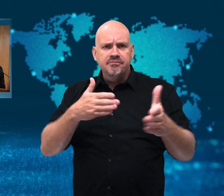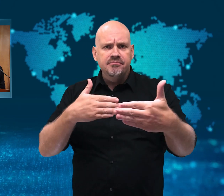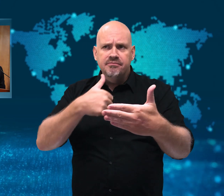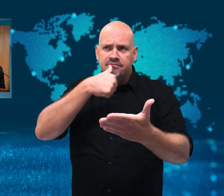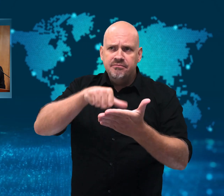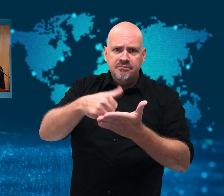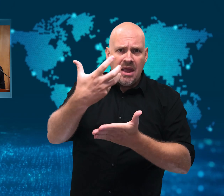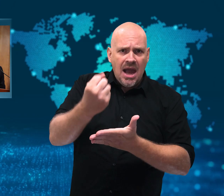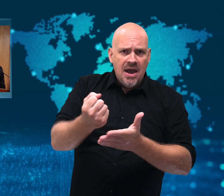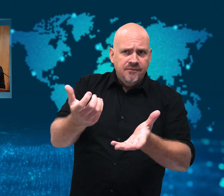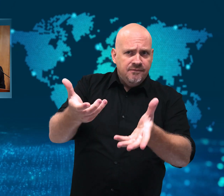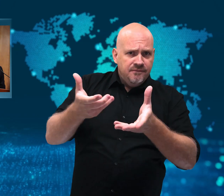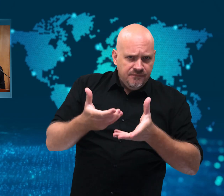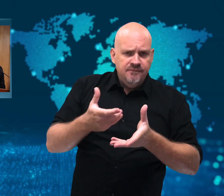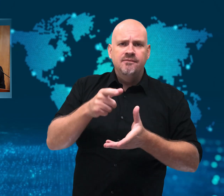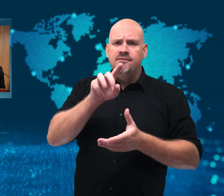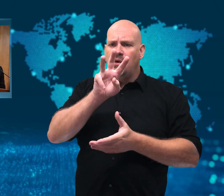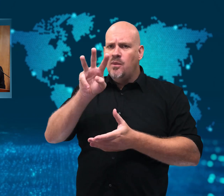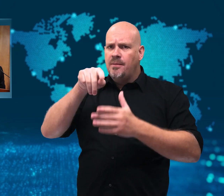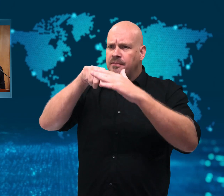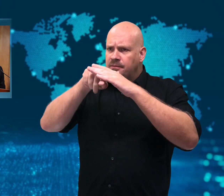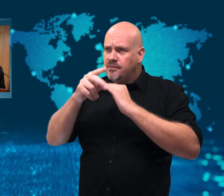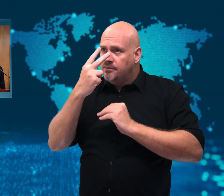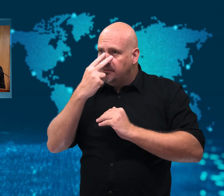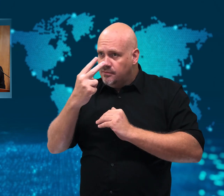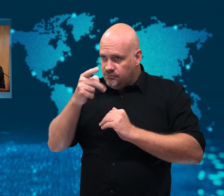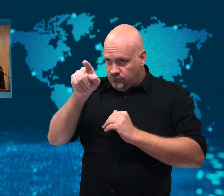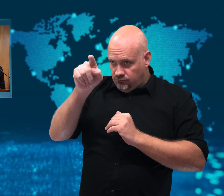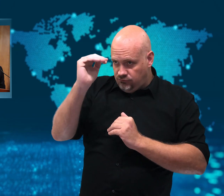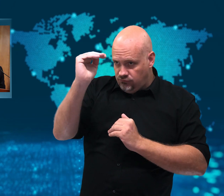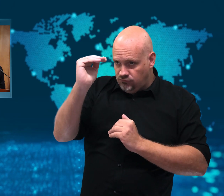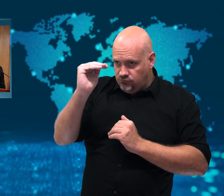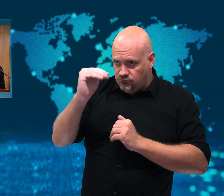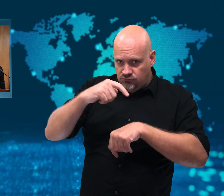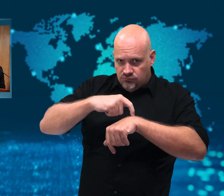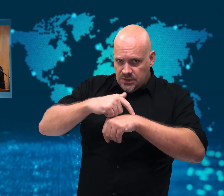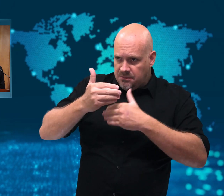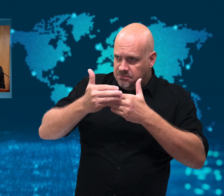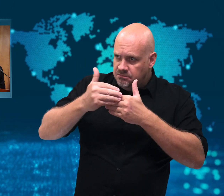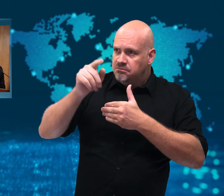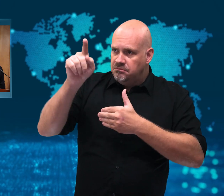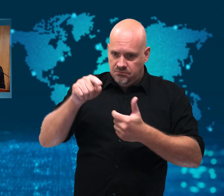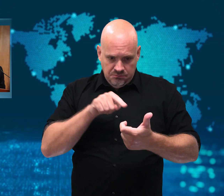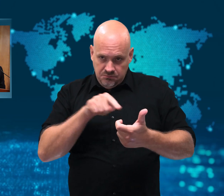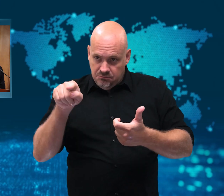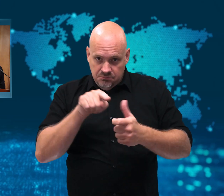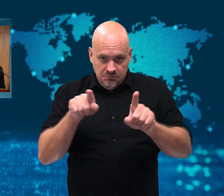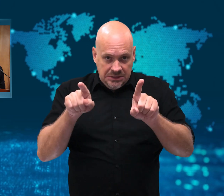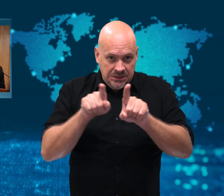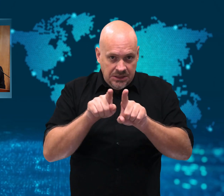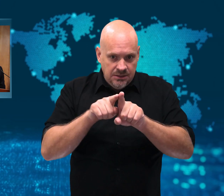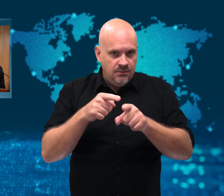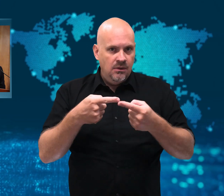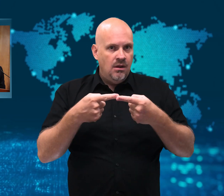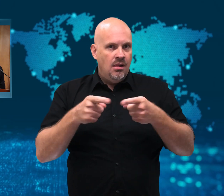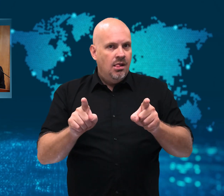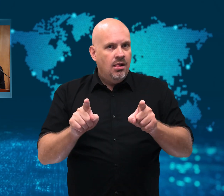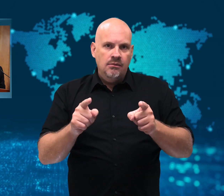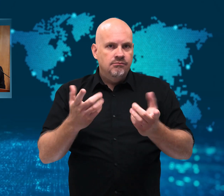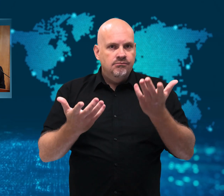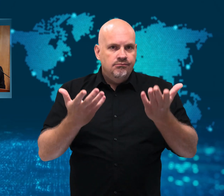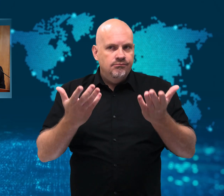to verify they are real or contact customer service directly instead